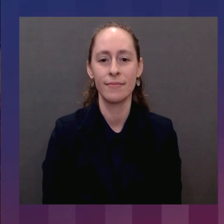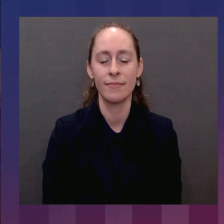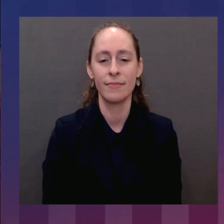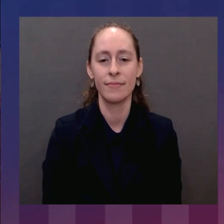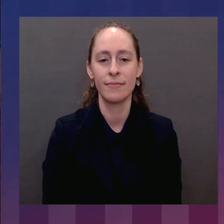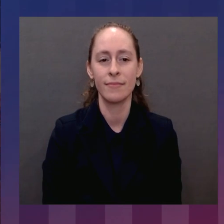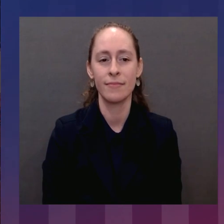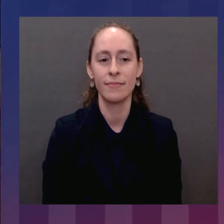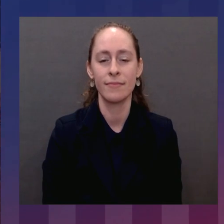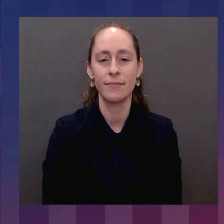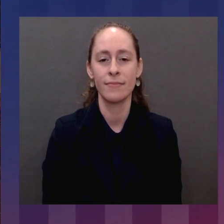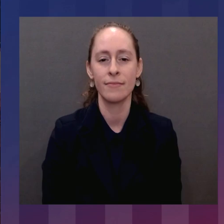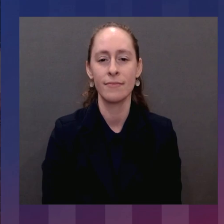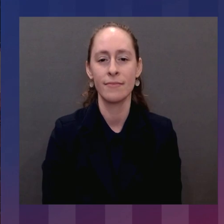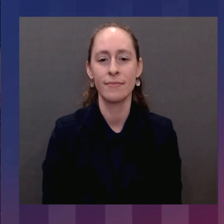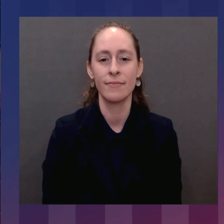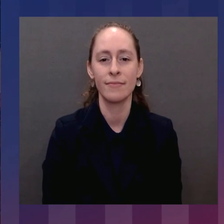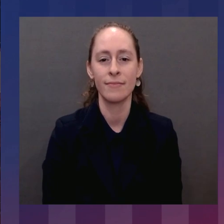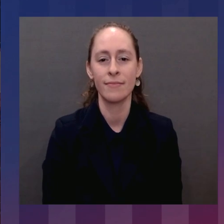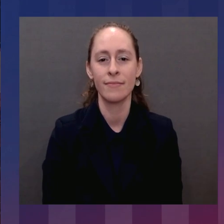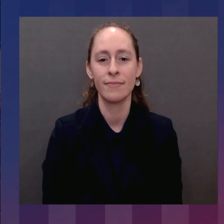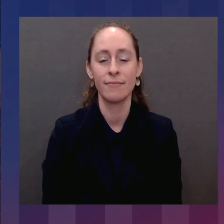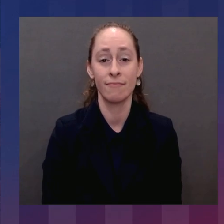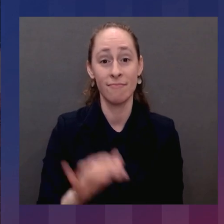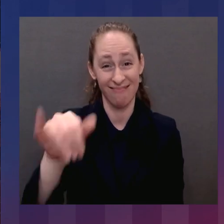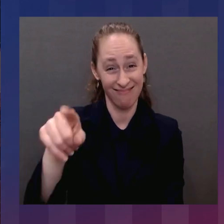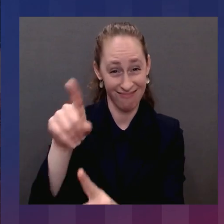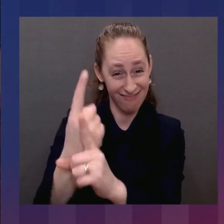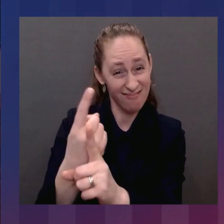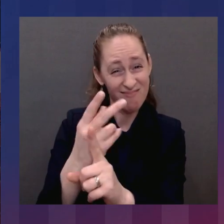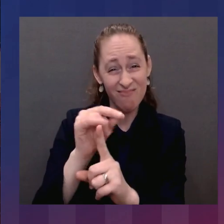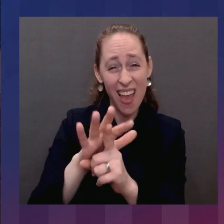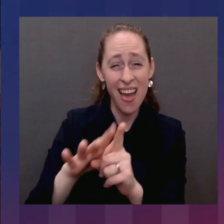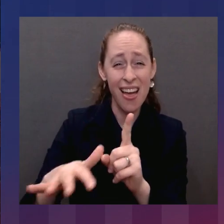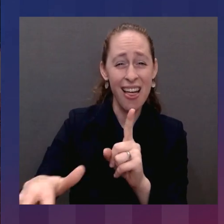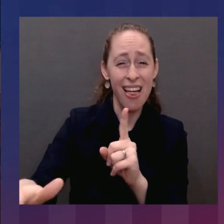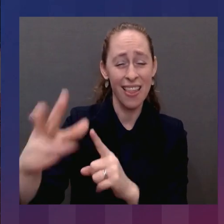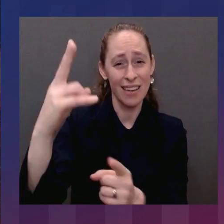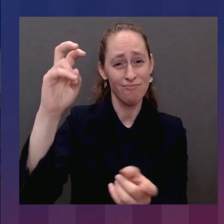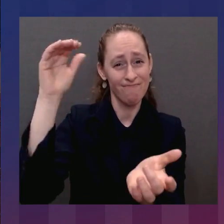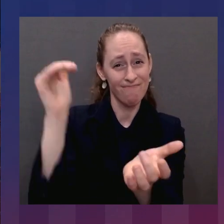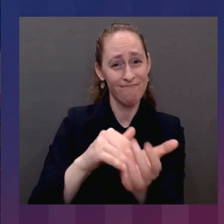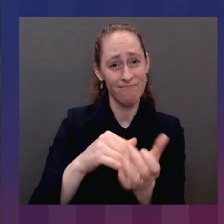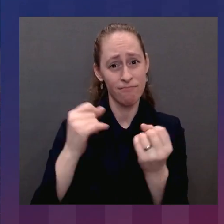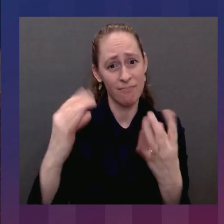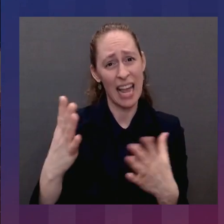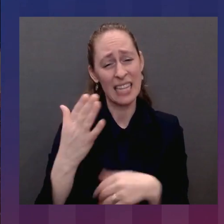let's cap the cost of insulin at $35 a month so everyone can afford it.